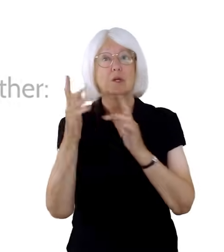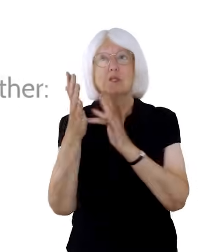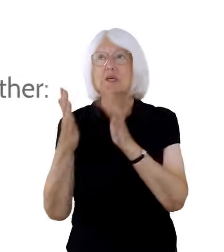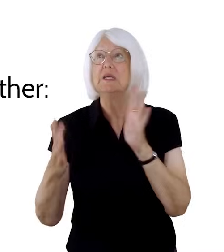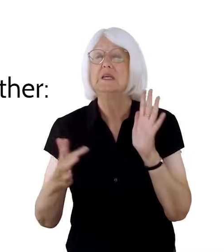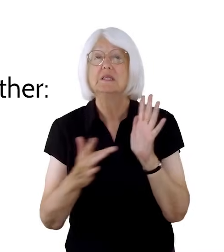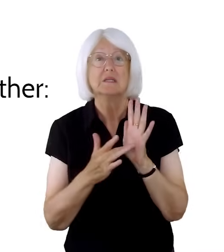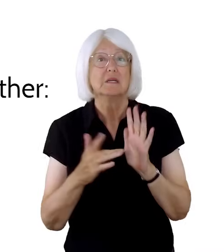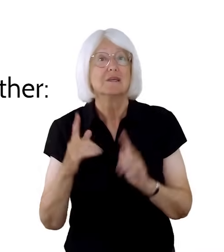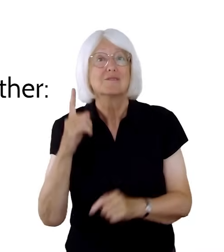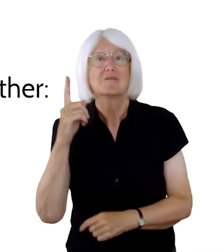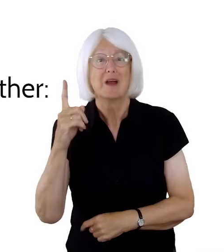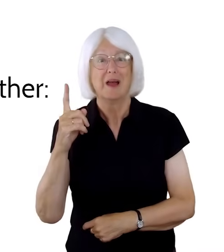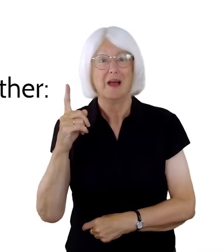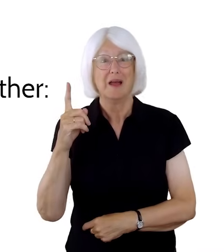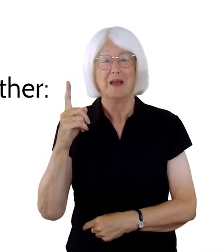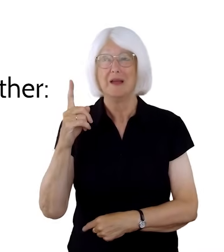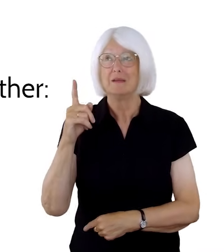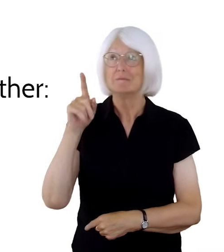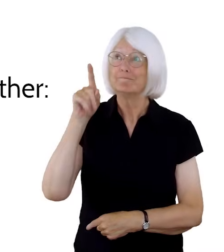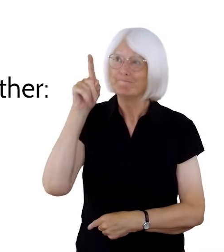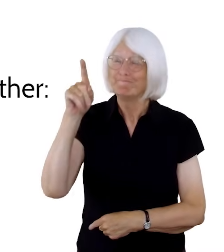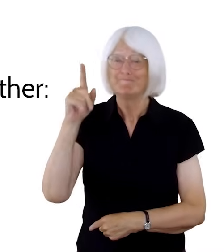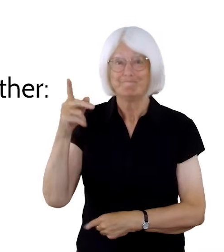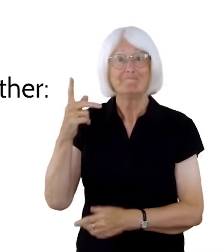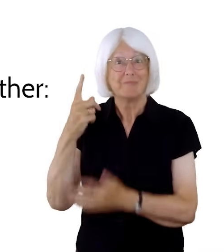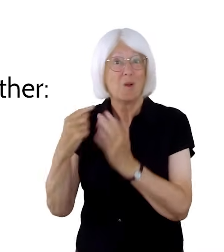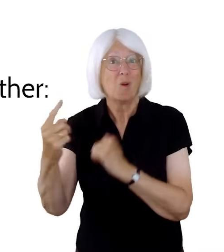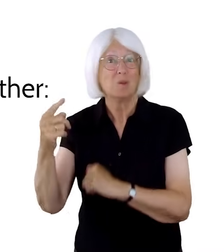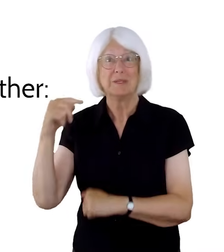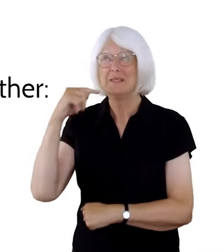Lord Jesus Christ, only Son of the Father